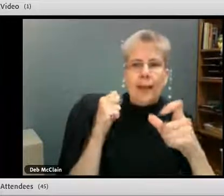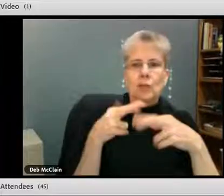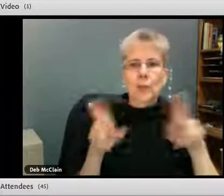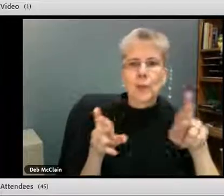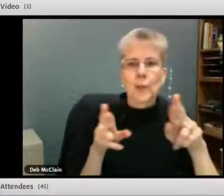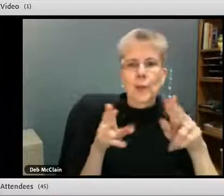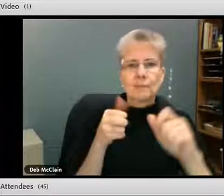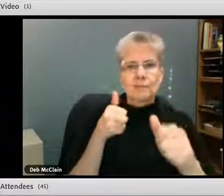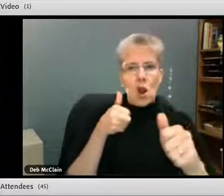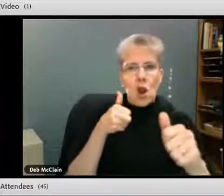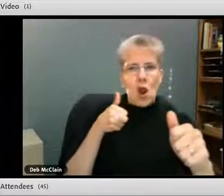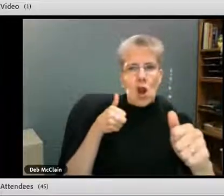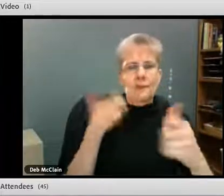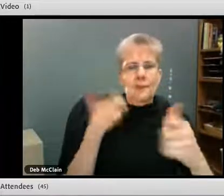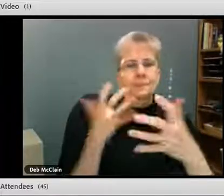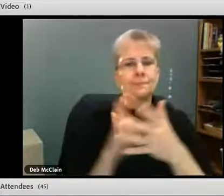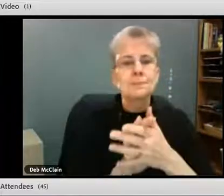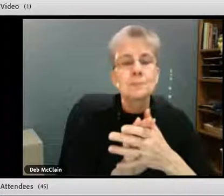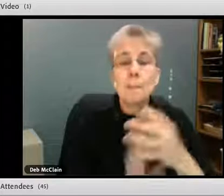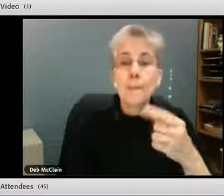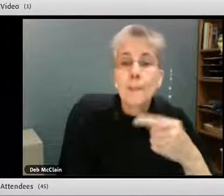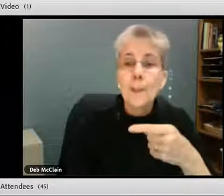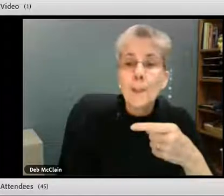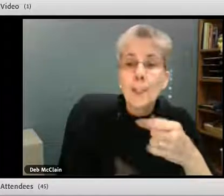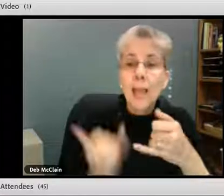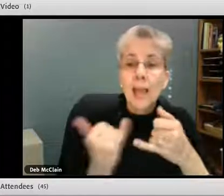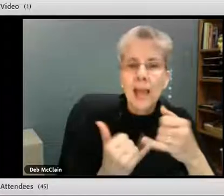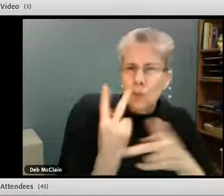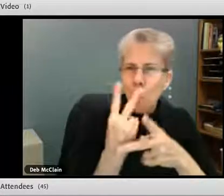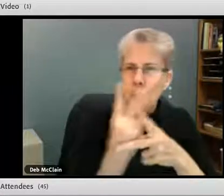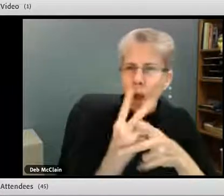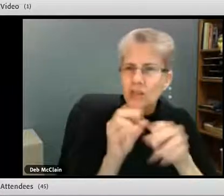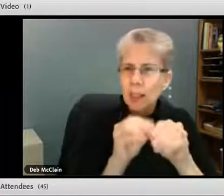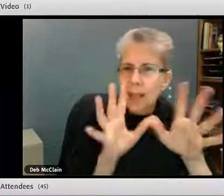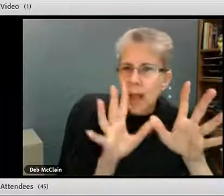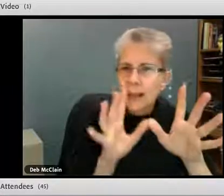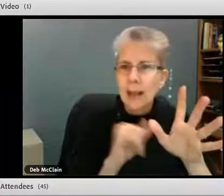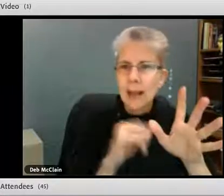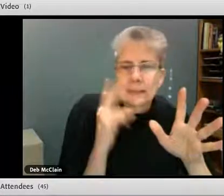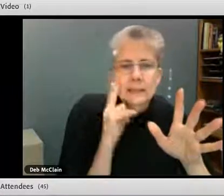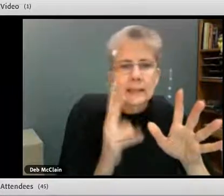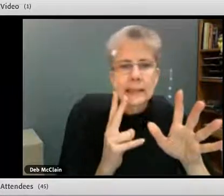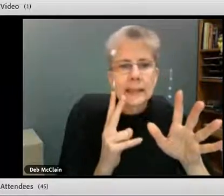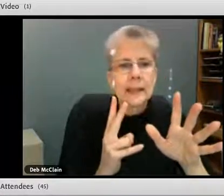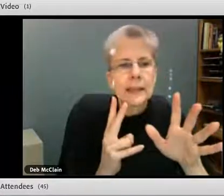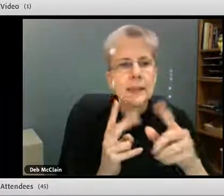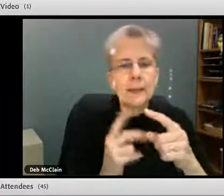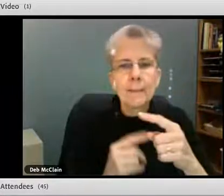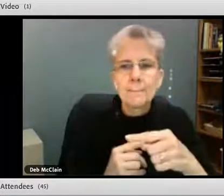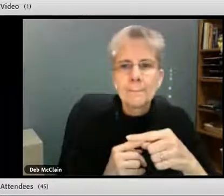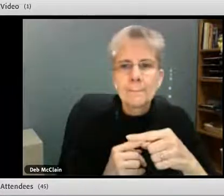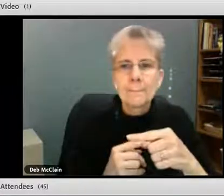And the last is watch your lighting. I can see -- messed up my picture.